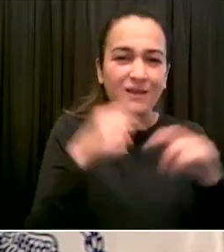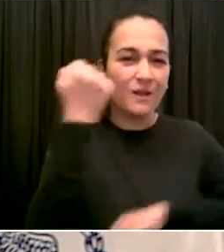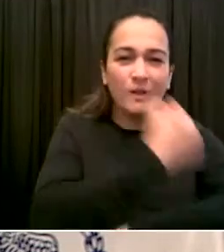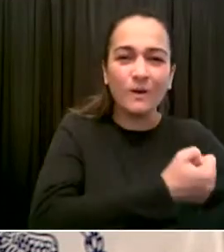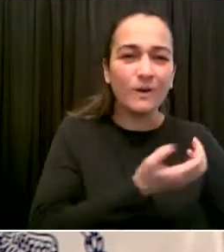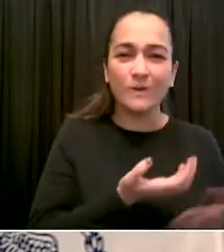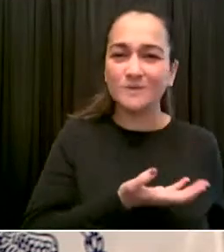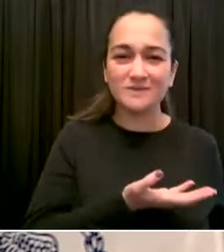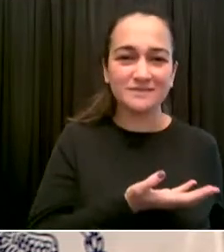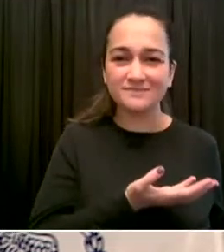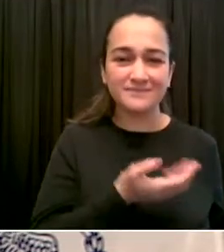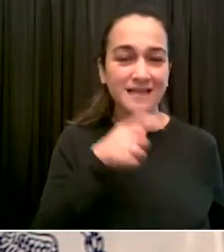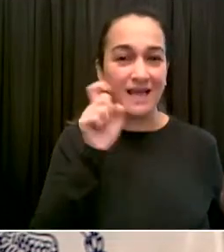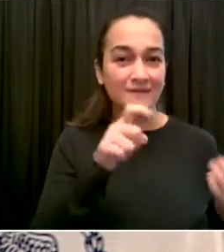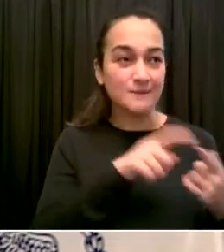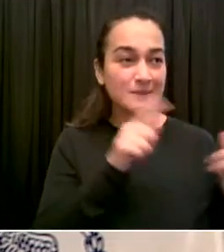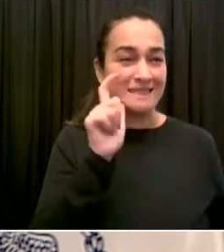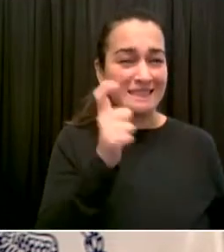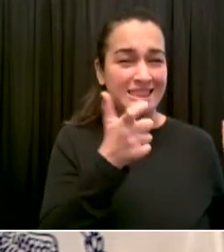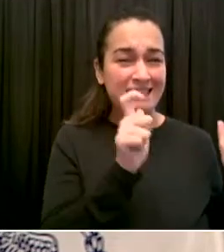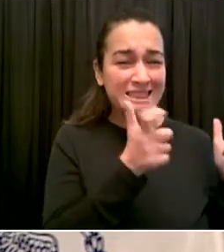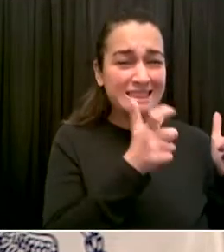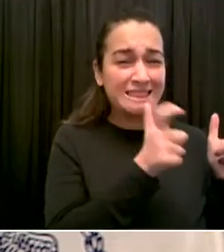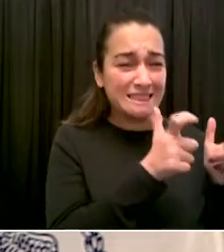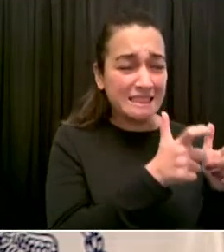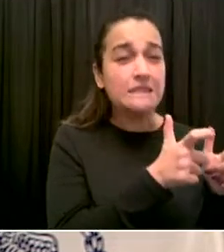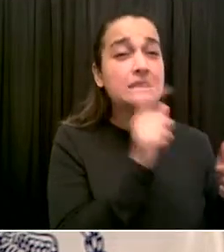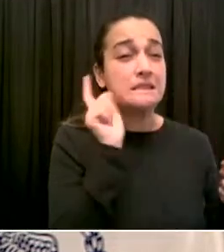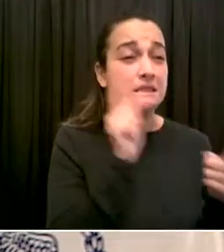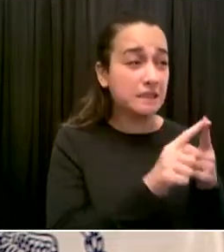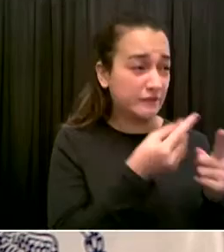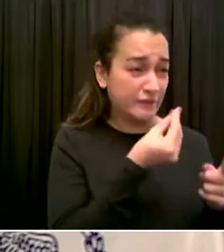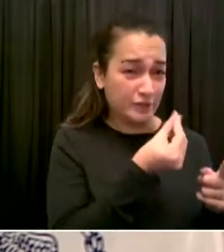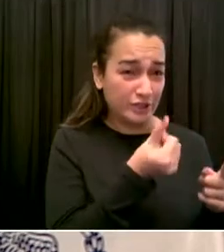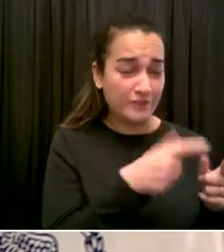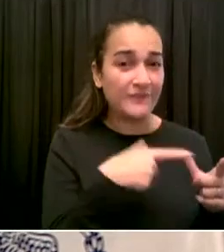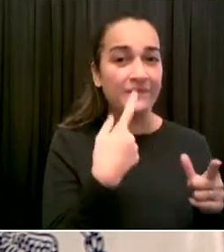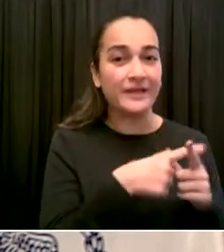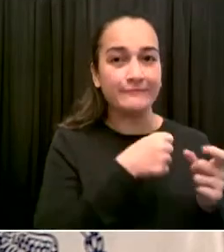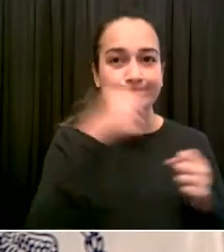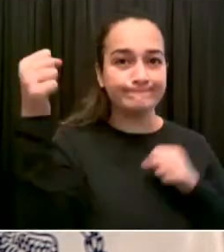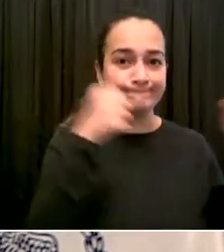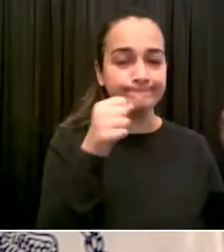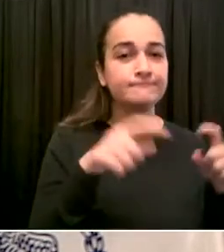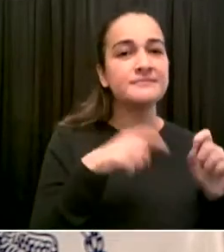IN THE COVID DYNAMICS THAT ENTIRELY IN DIVERSE.